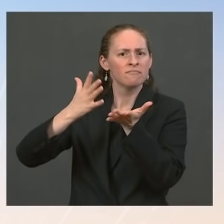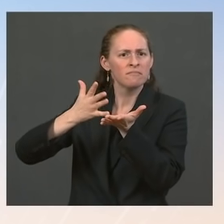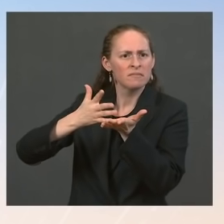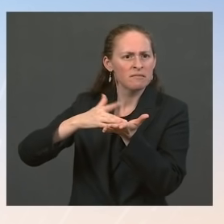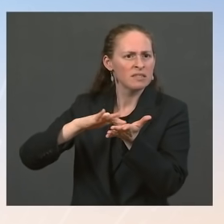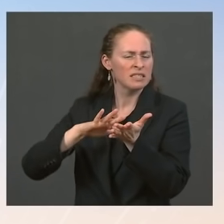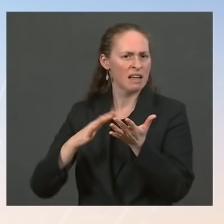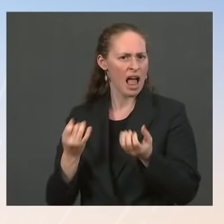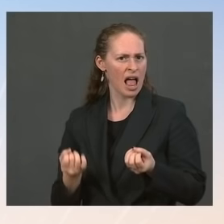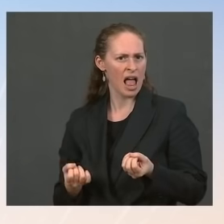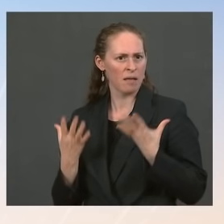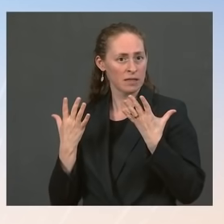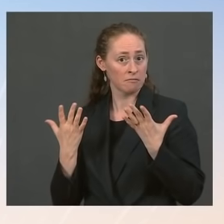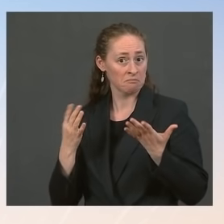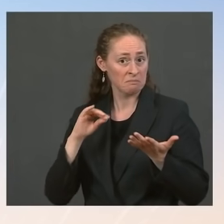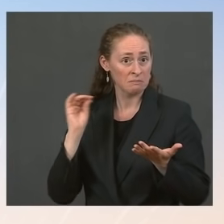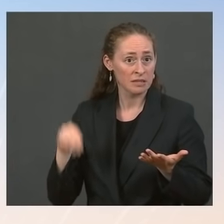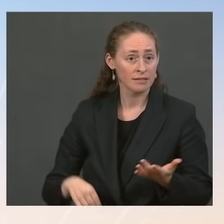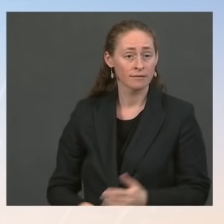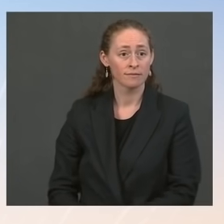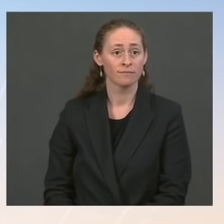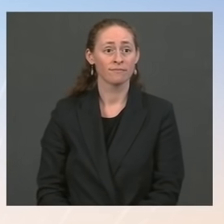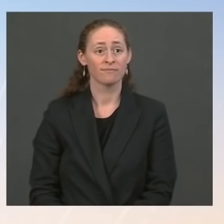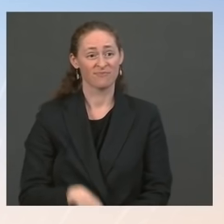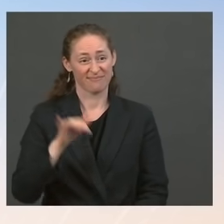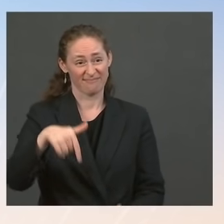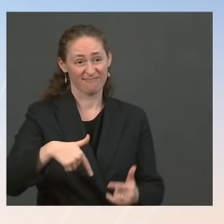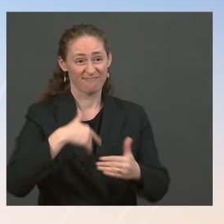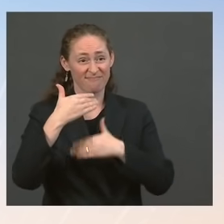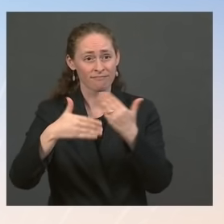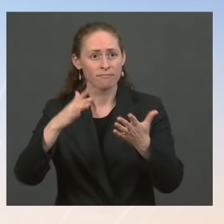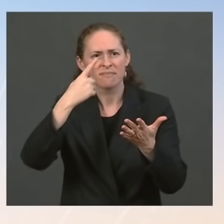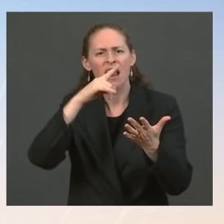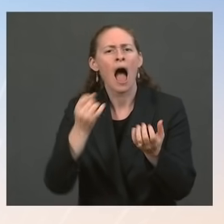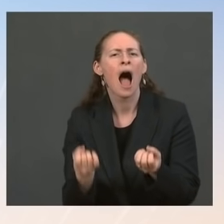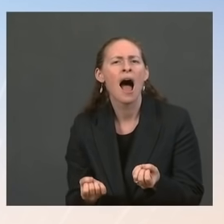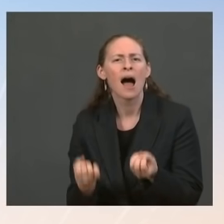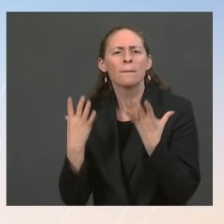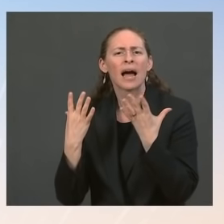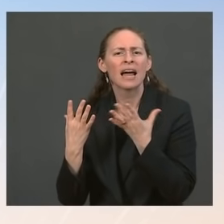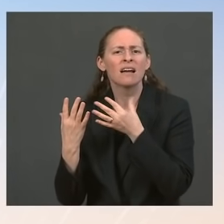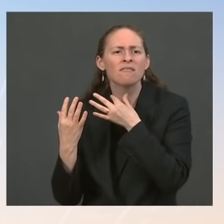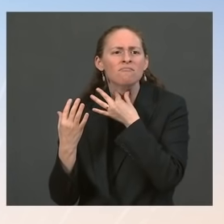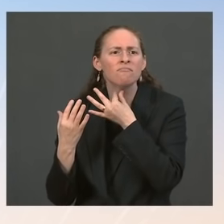Ms. Psaki: That's part of the process. The Press: But can you tell us how many have already been issued that, or is that happening later?